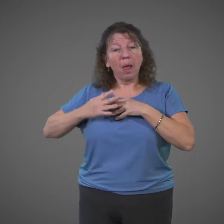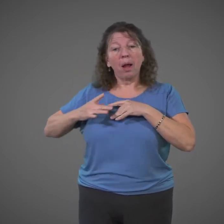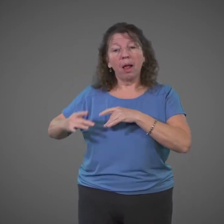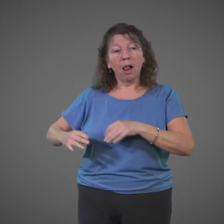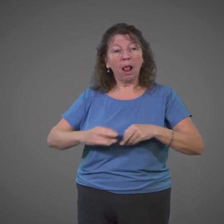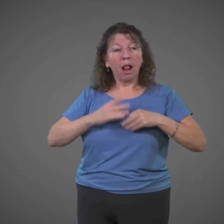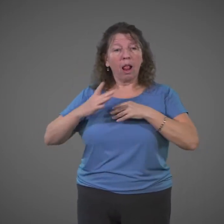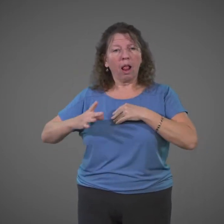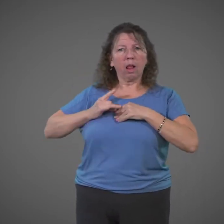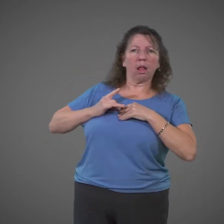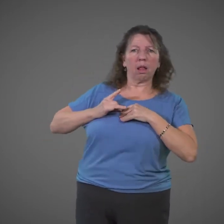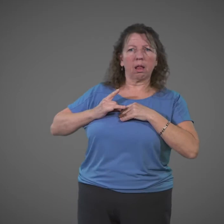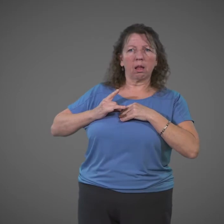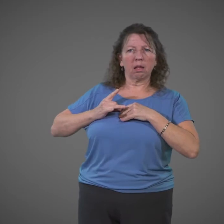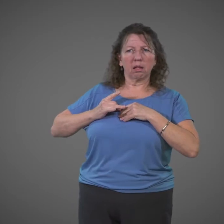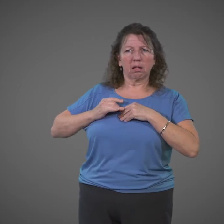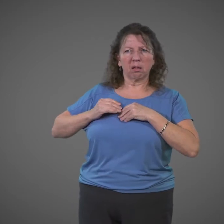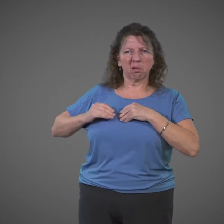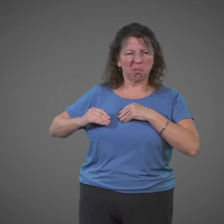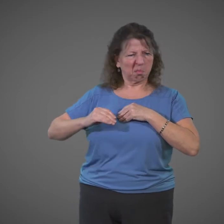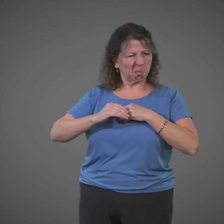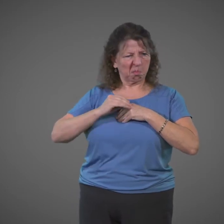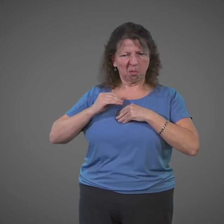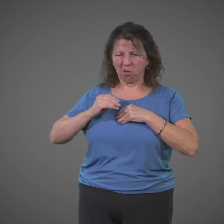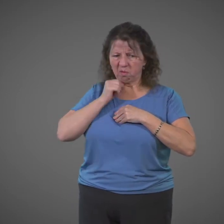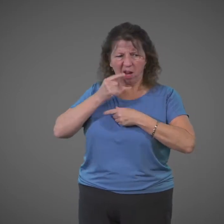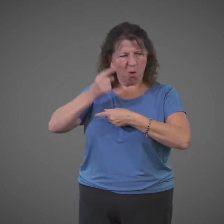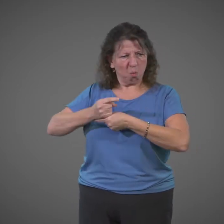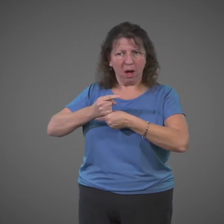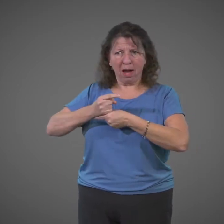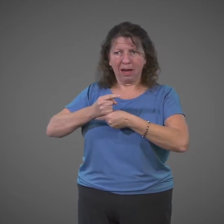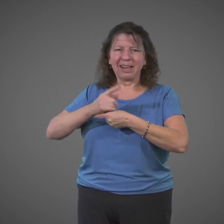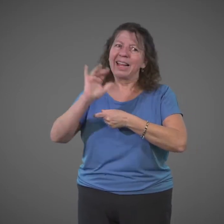There could be a blood clot in your lungs, which would be very dangerous.